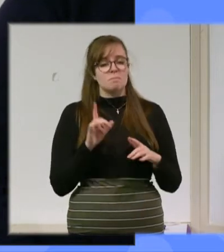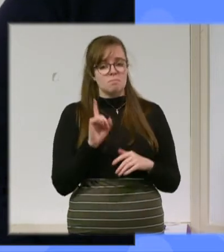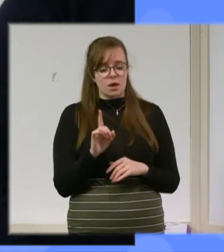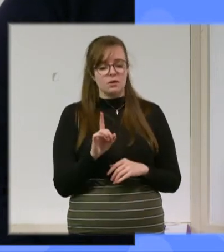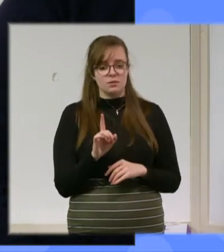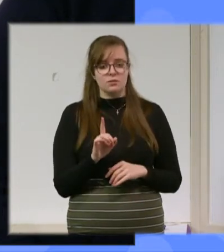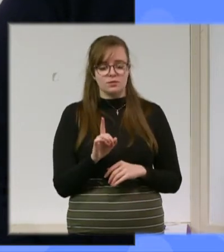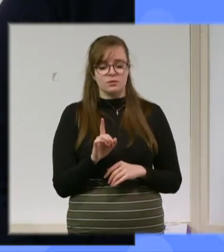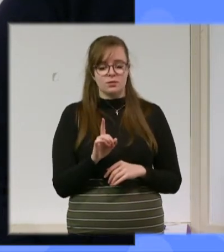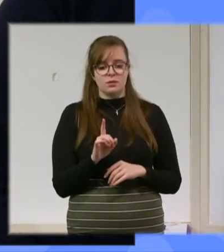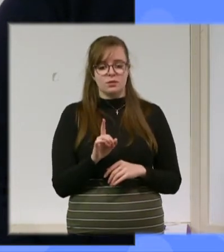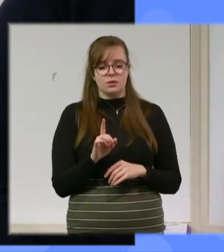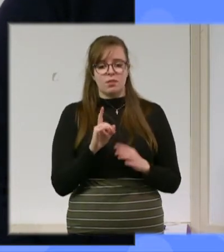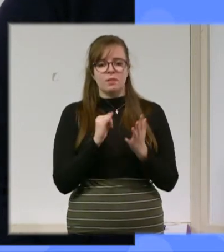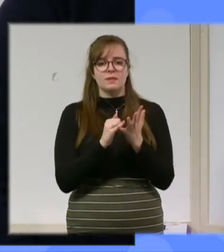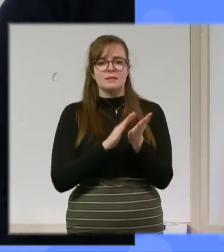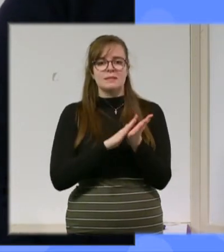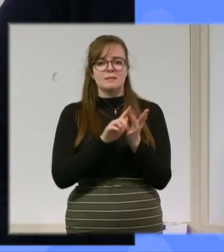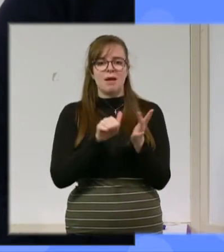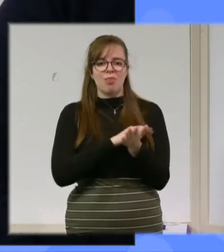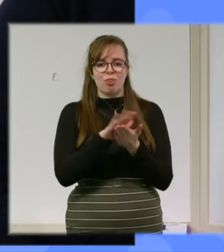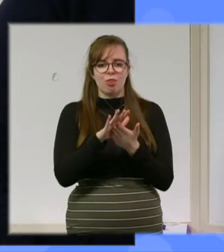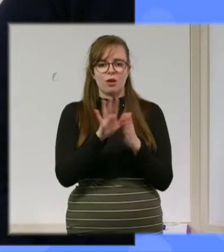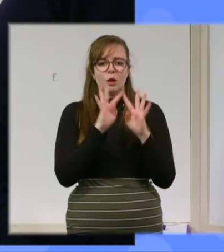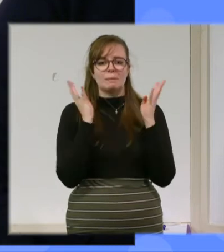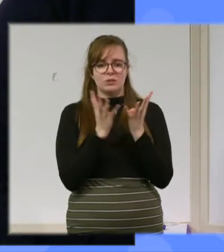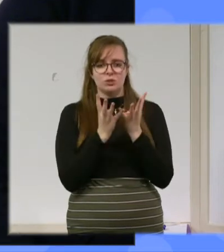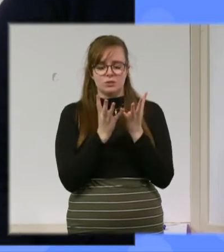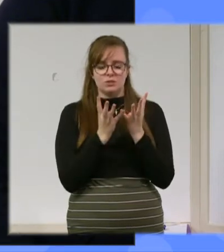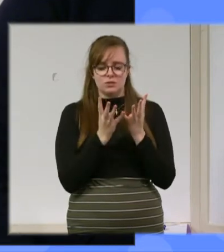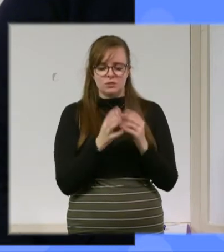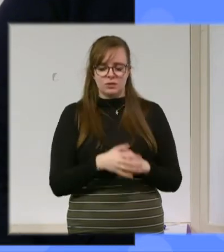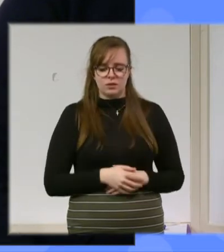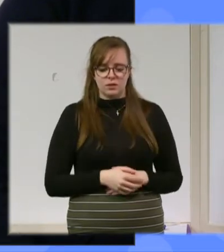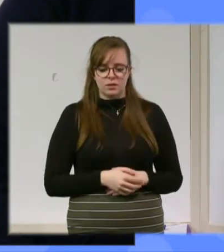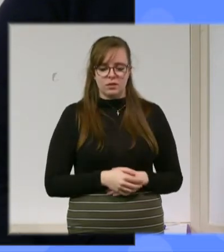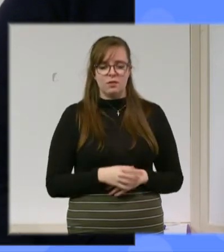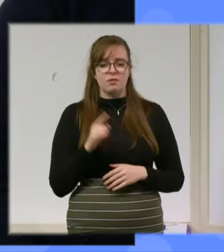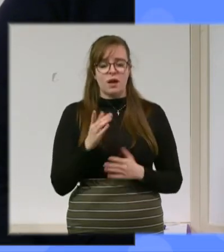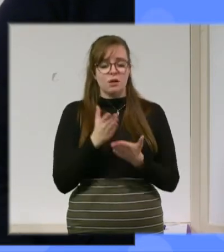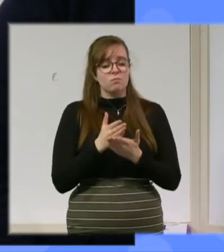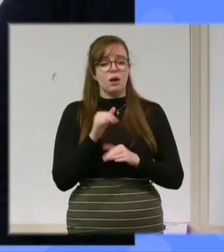was the this math commission and uh you know and it was a process that I felt